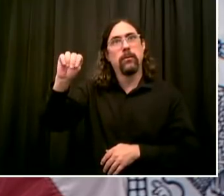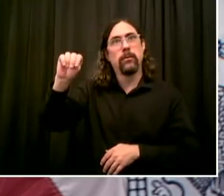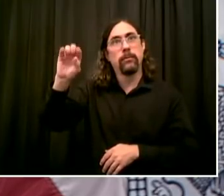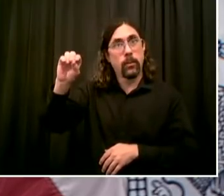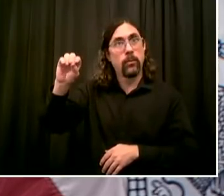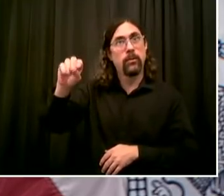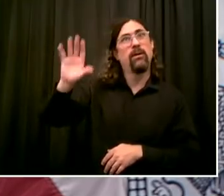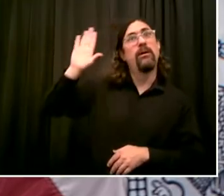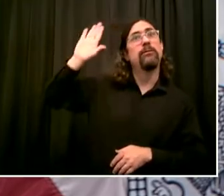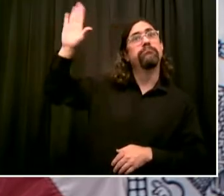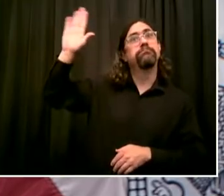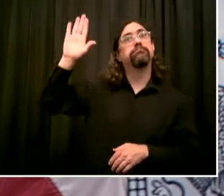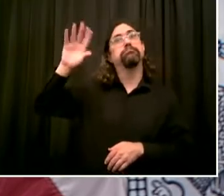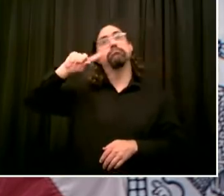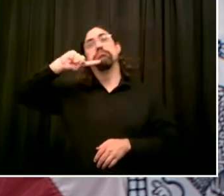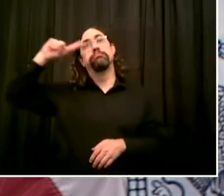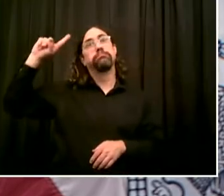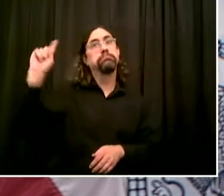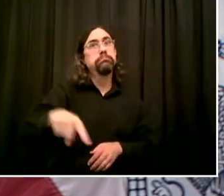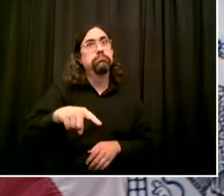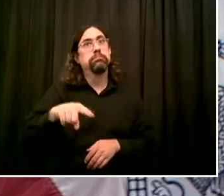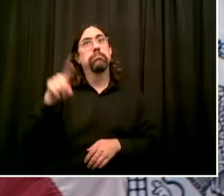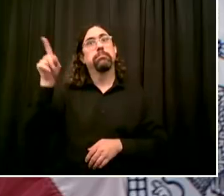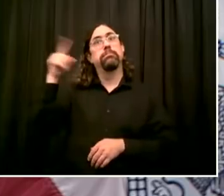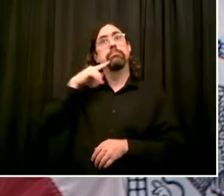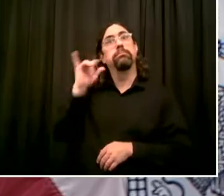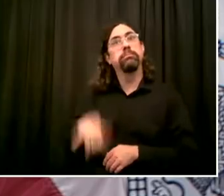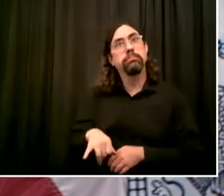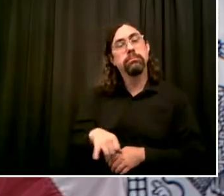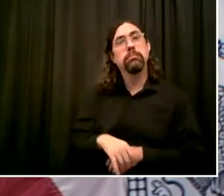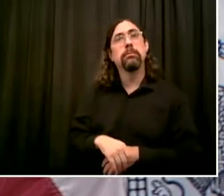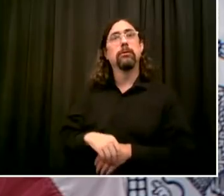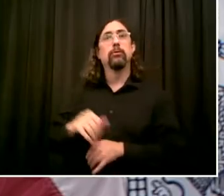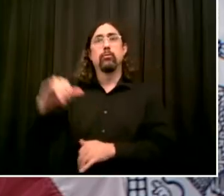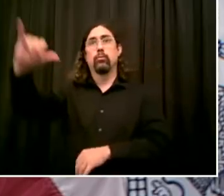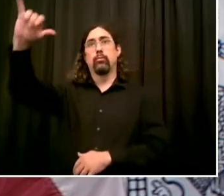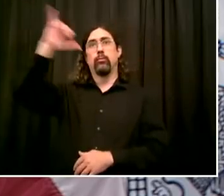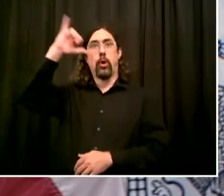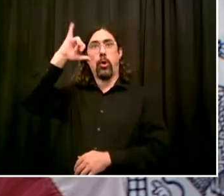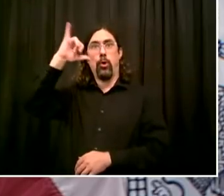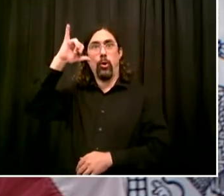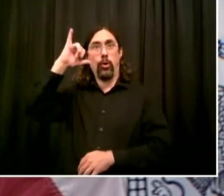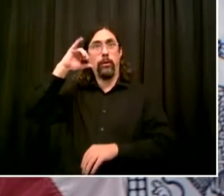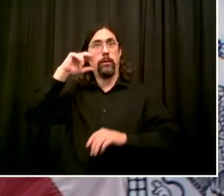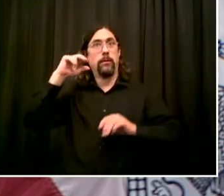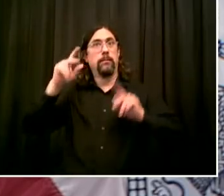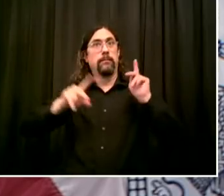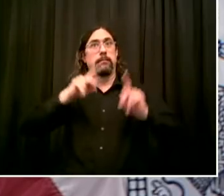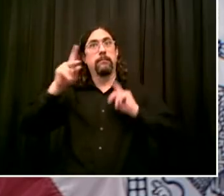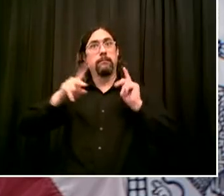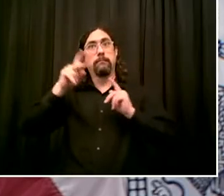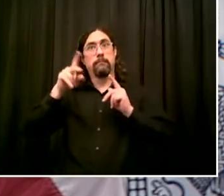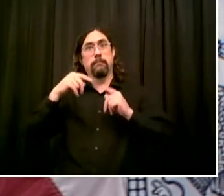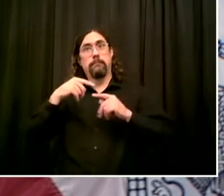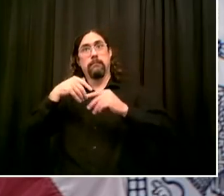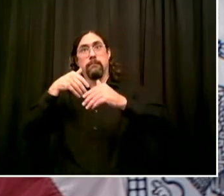GOVERNOR'S ORDER THAT PEOPLE CANT 'GO UP TO A